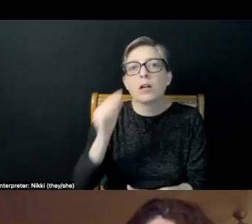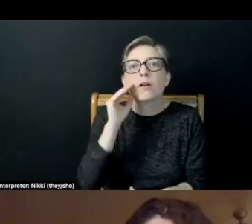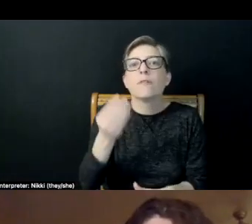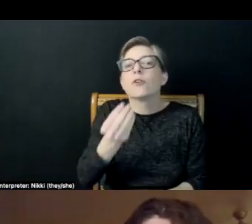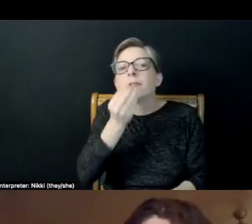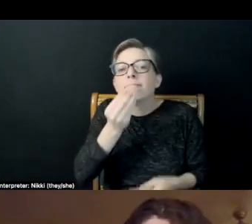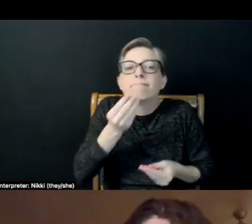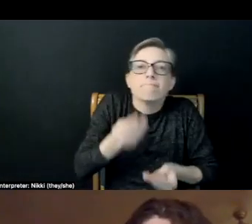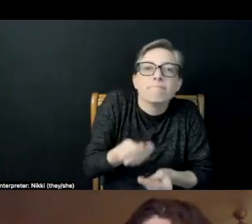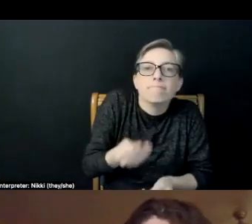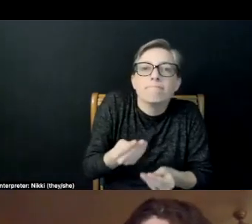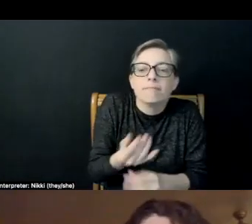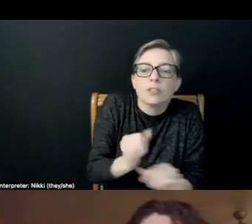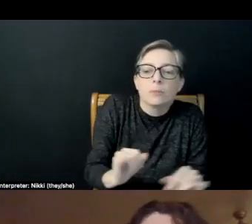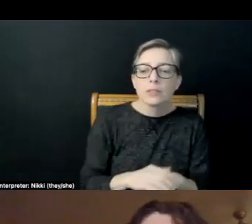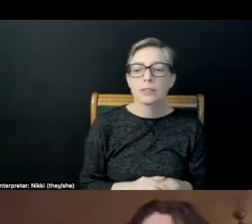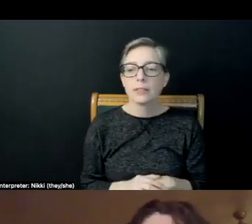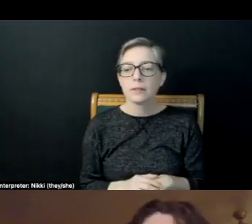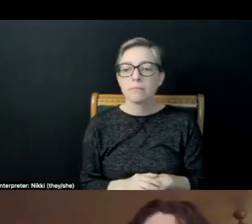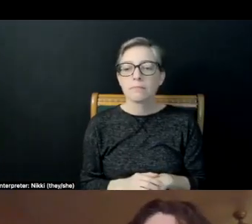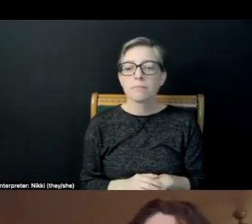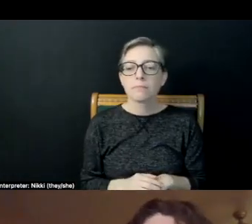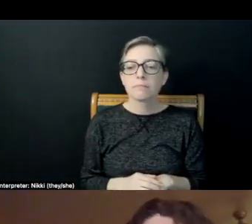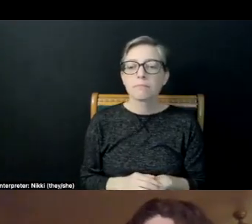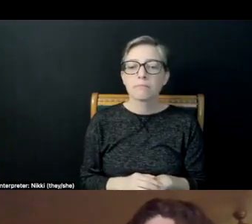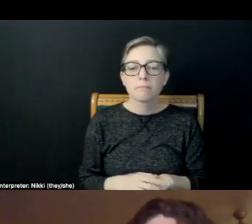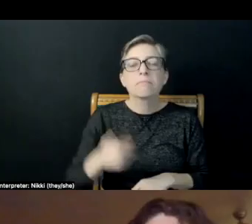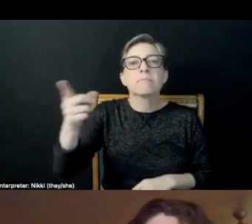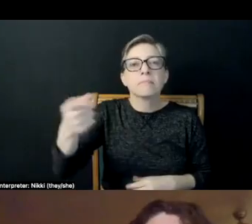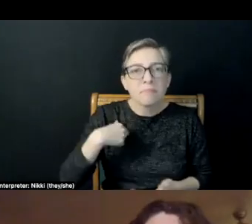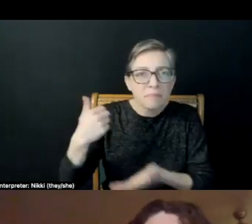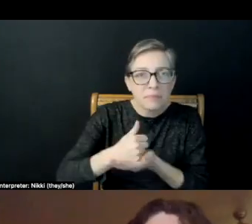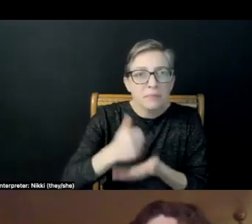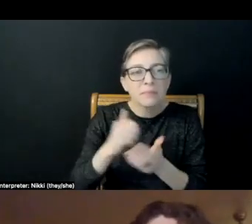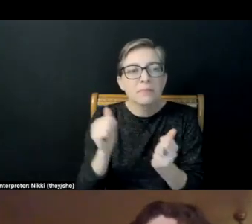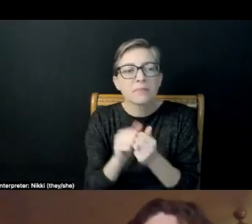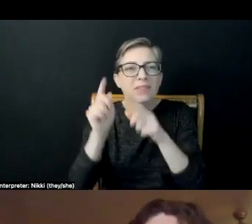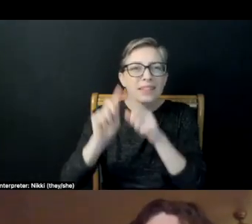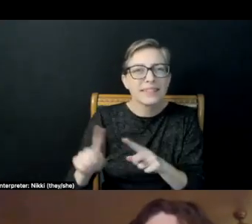disabled children and adults that could be applied to breastfeeding. I was thrilled at that point that